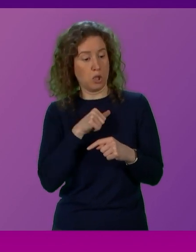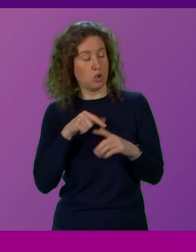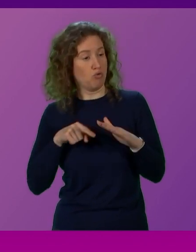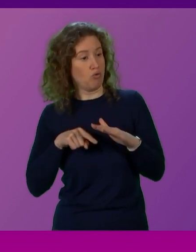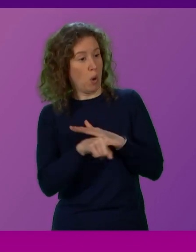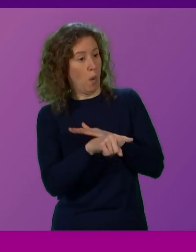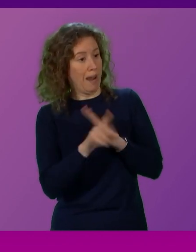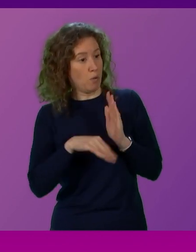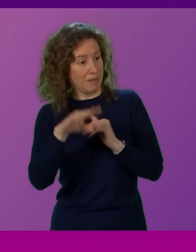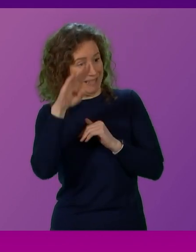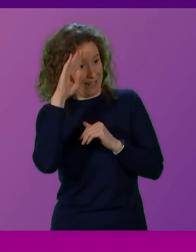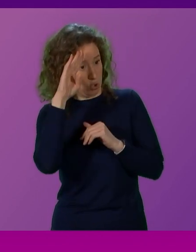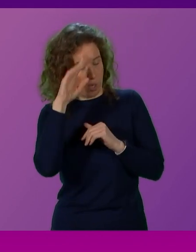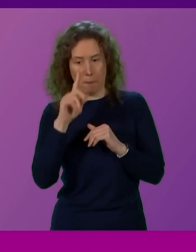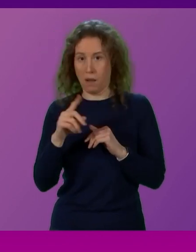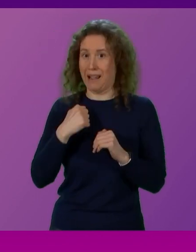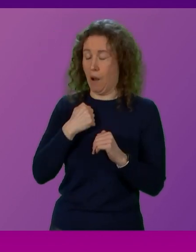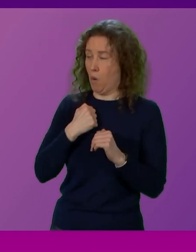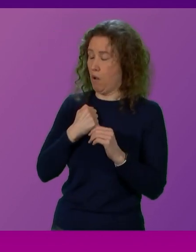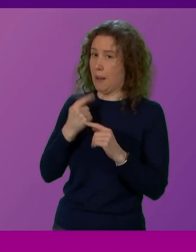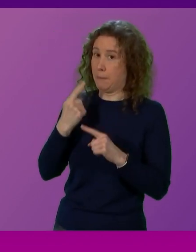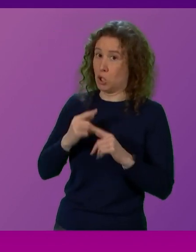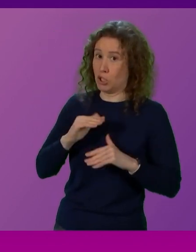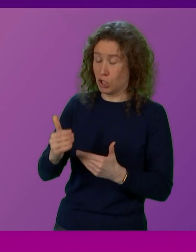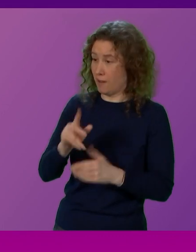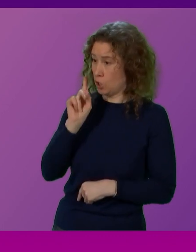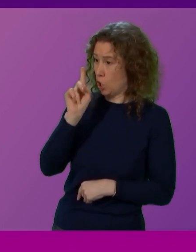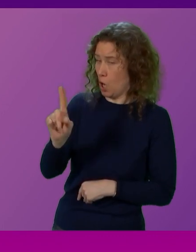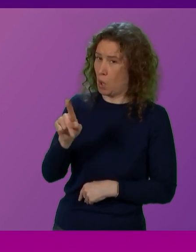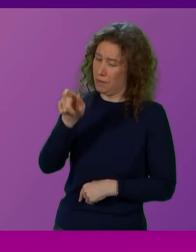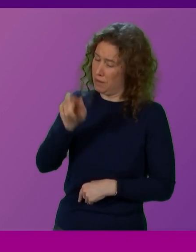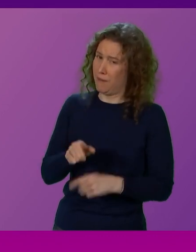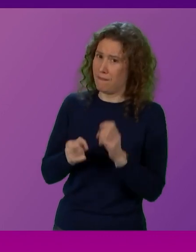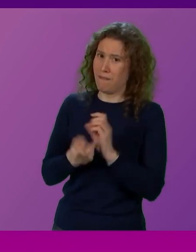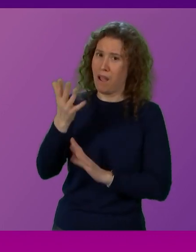Last week, Edinburgh firefighter Barry Martin did just that and paid the ultimate price for so doing.